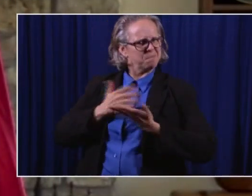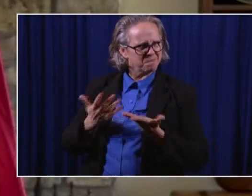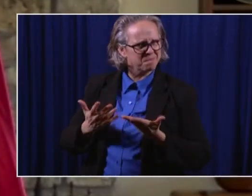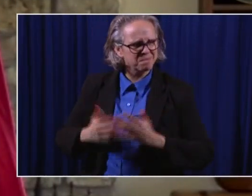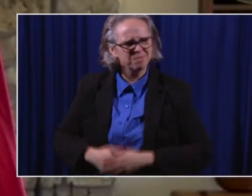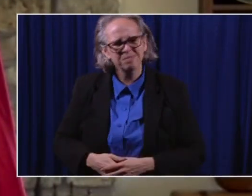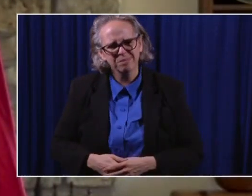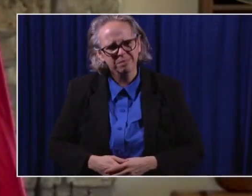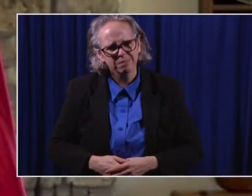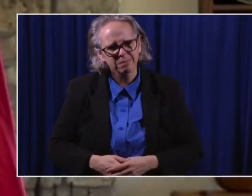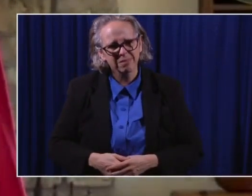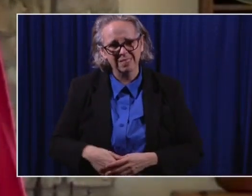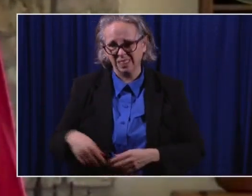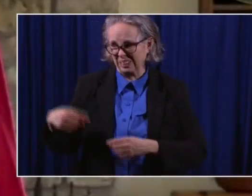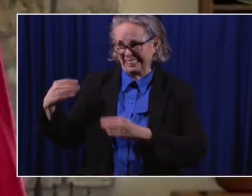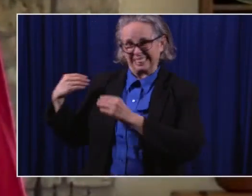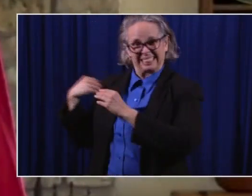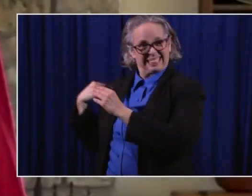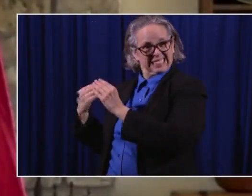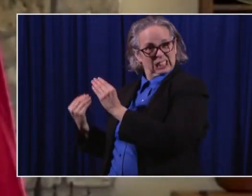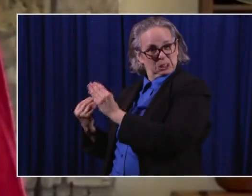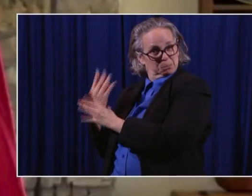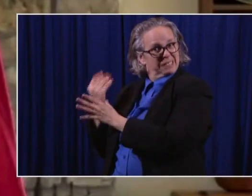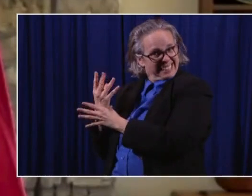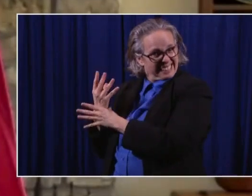GIVEN THAT GIVE THEM THAT, SUMMING POSITIVE.